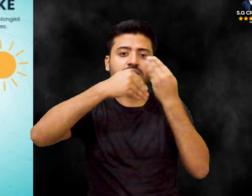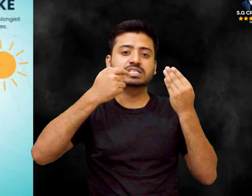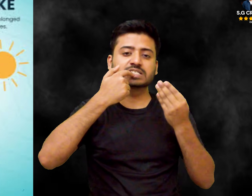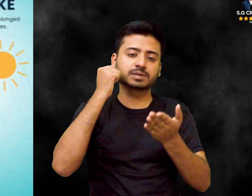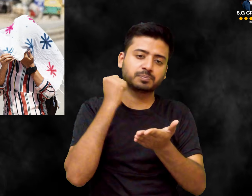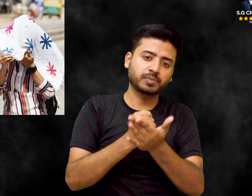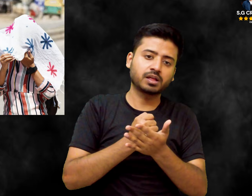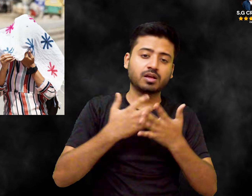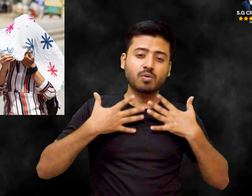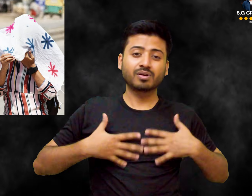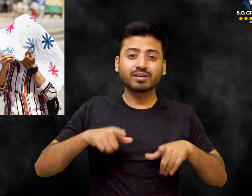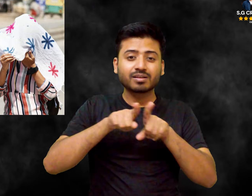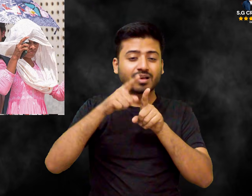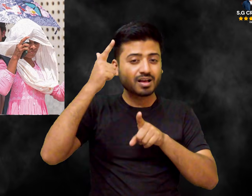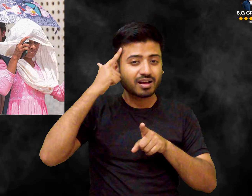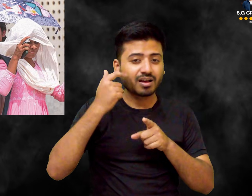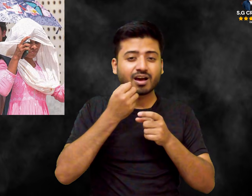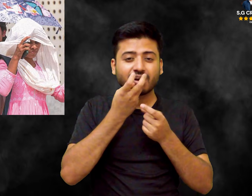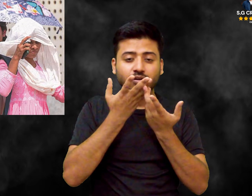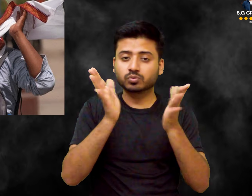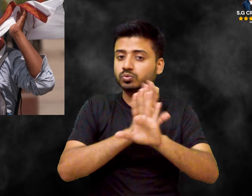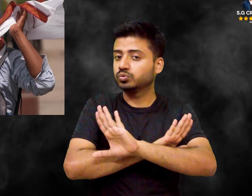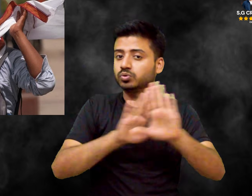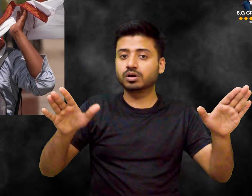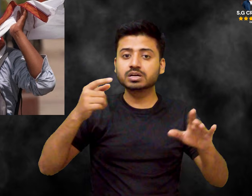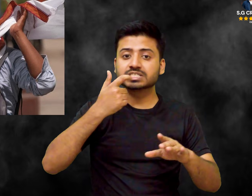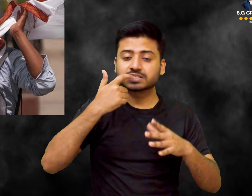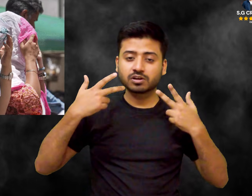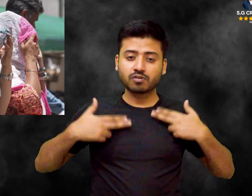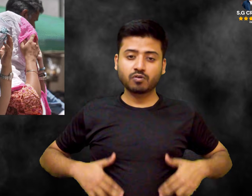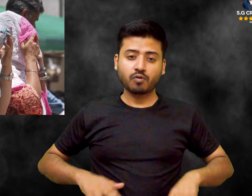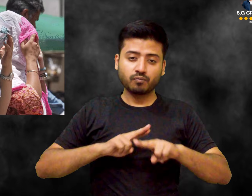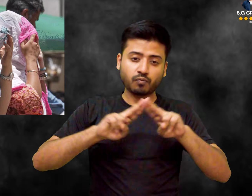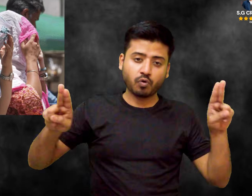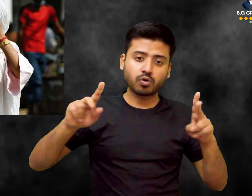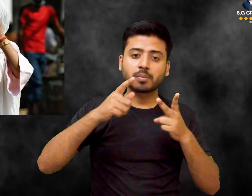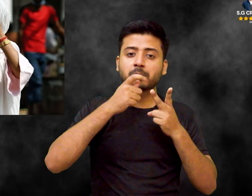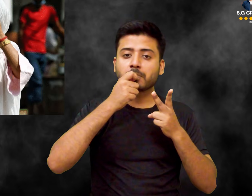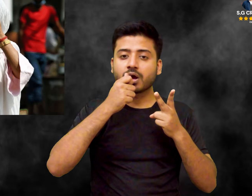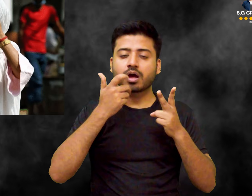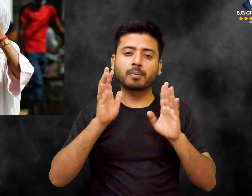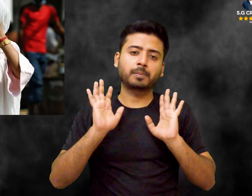D actually depends on the sun's intensity. While early morning sun is gentle and great for your